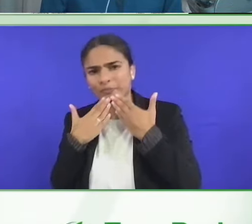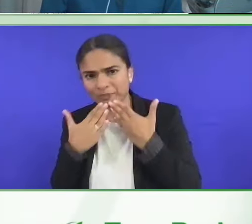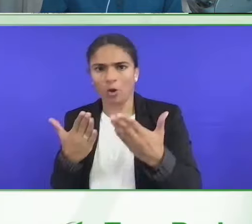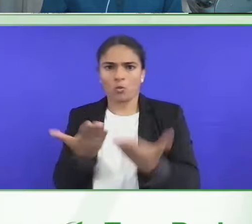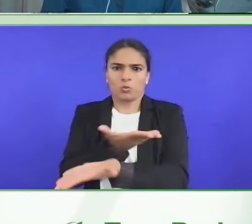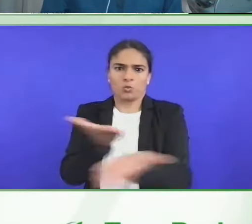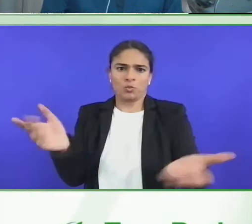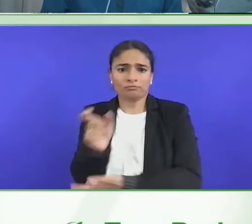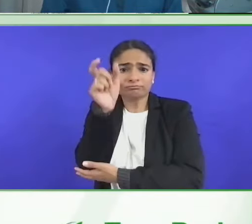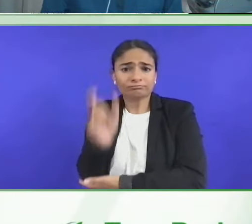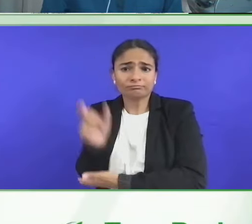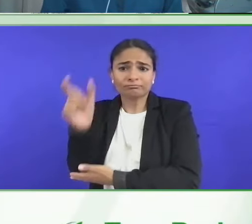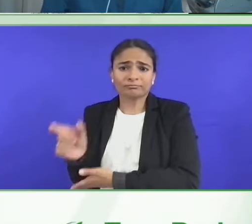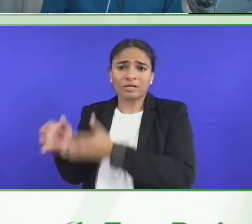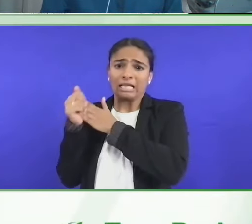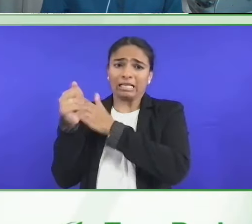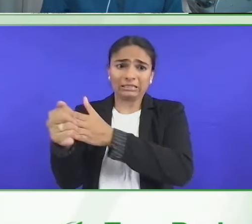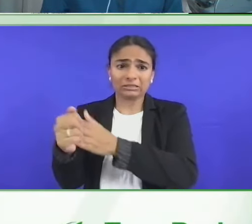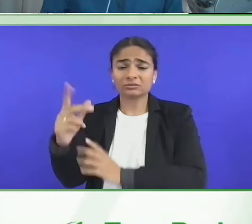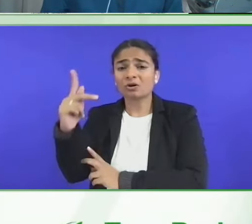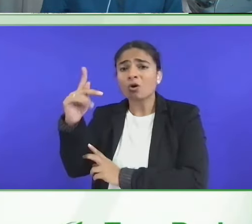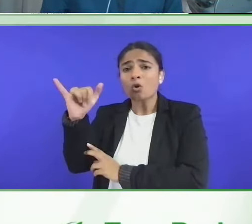We don't know how this is all going to unfold because we want to